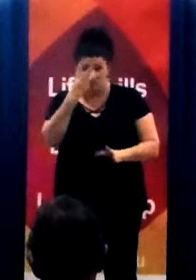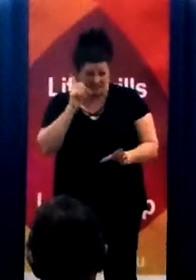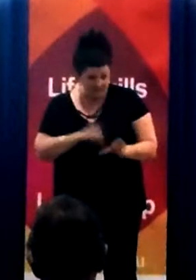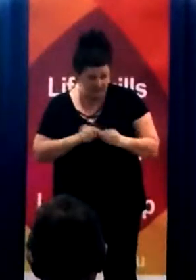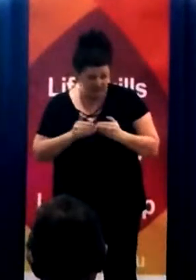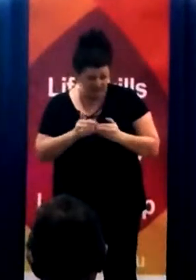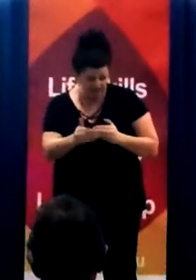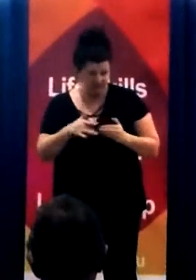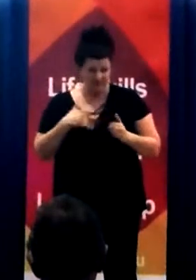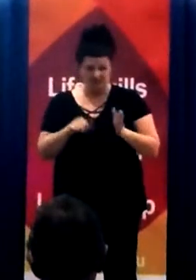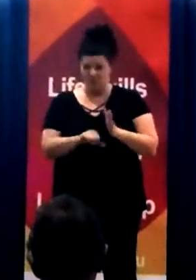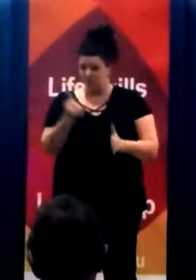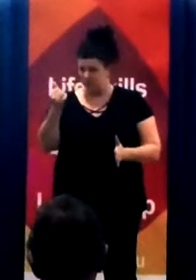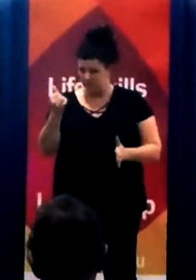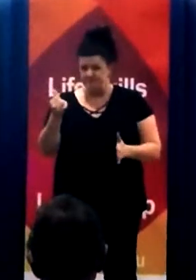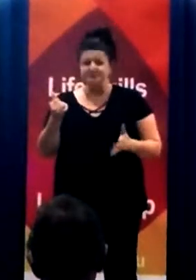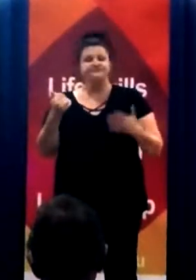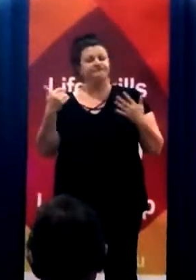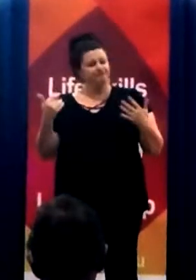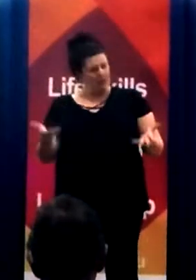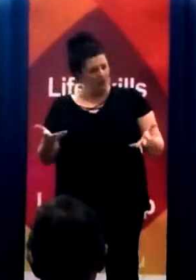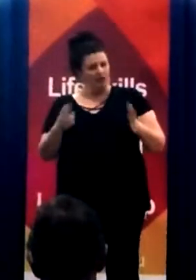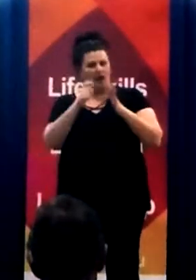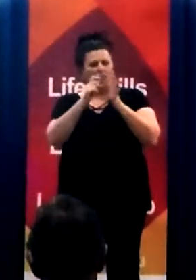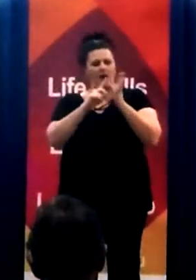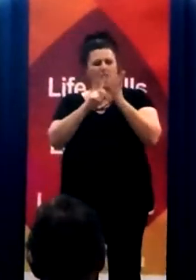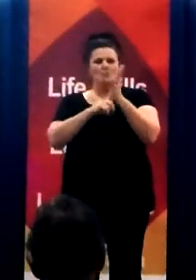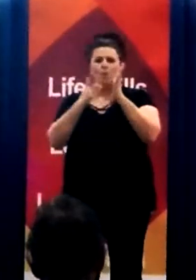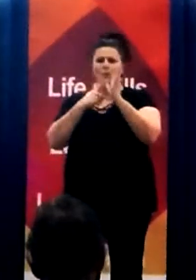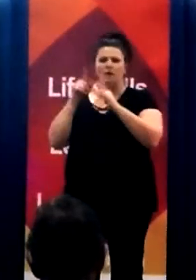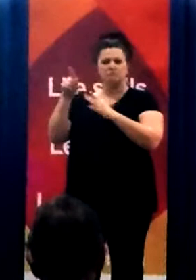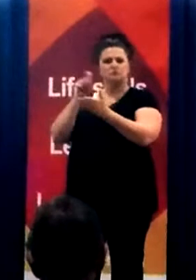However, in the words of Paulo Coelho, who wrote a book apparently,